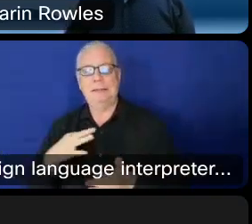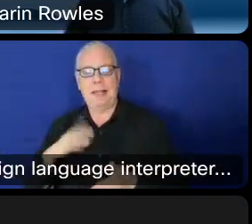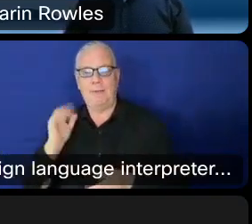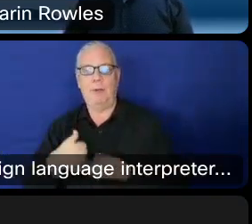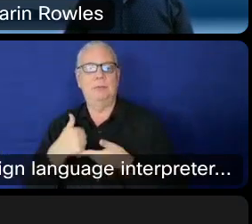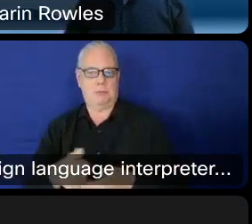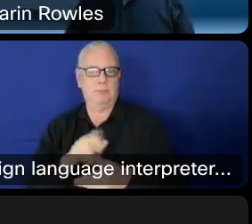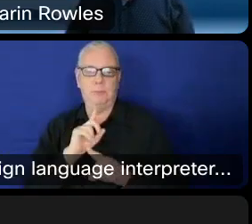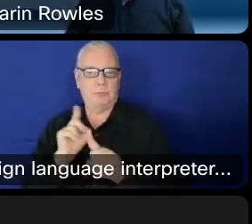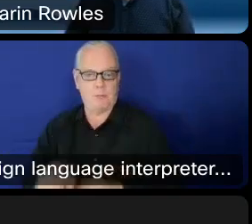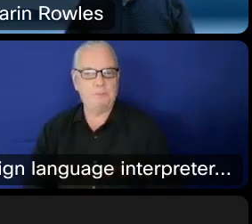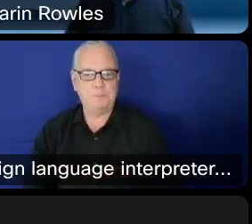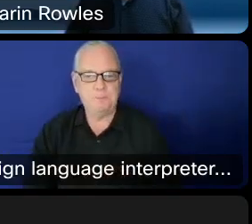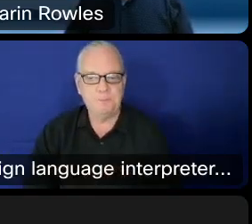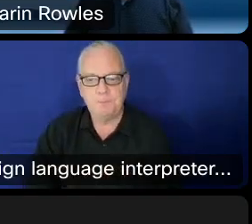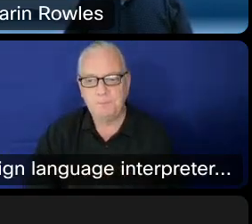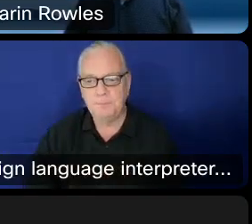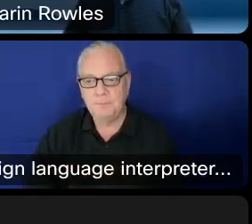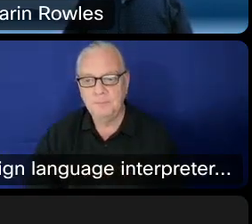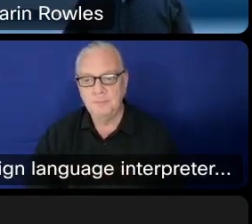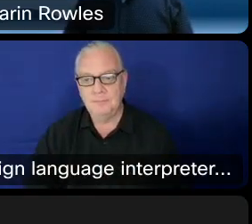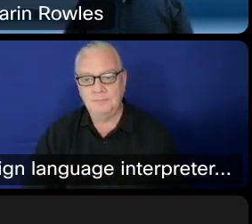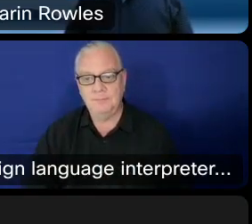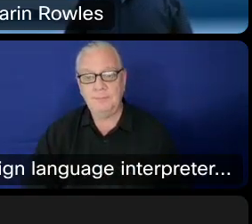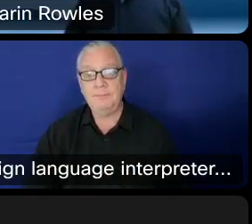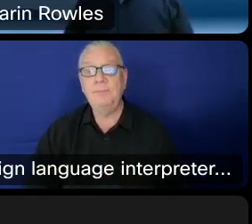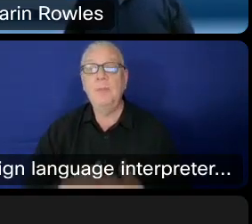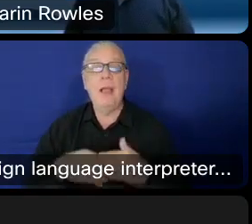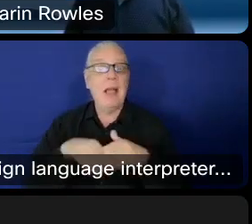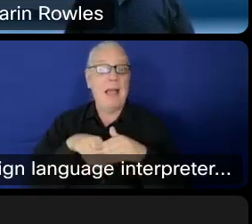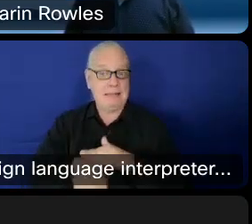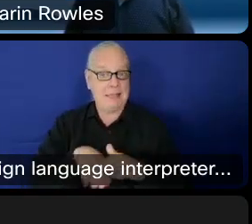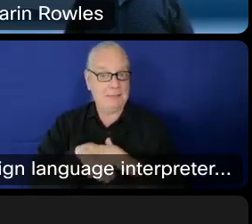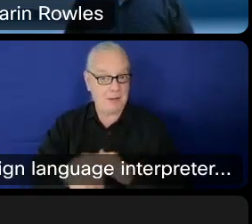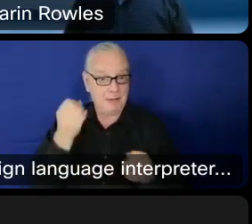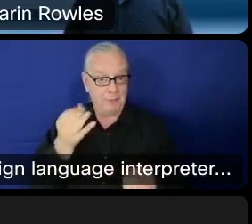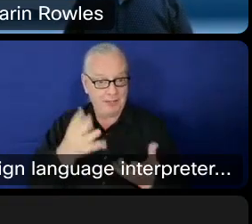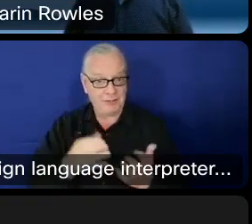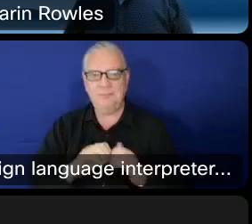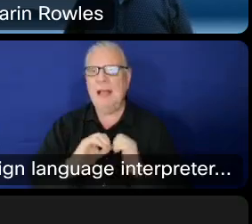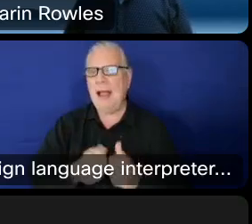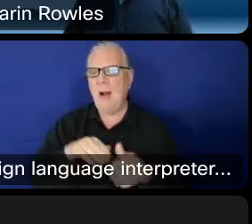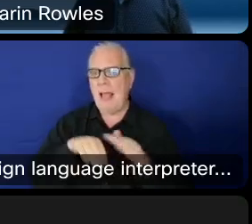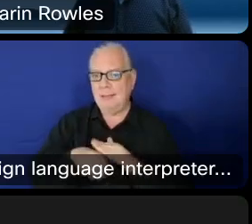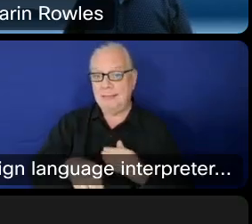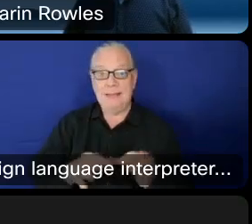will respond to you with support. Accessibility information, including how to access captioning and ASL